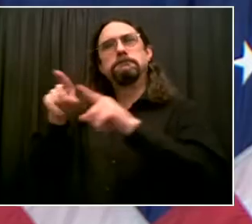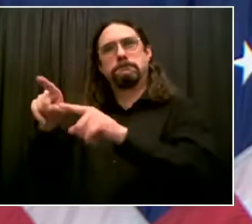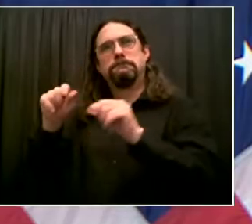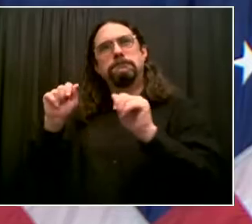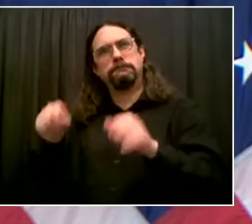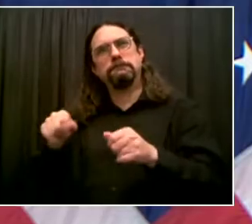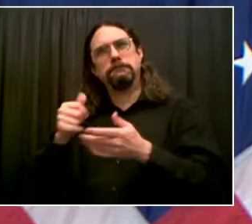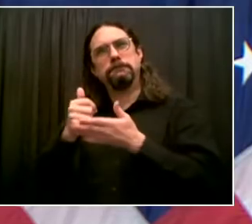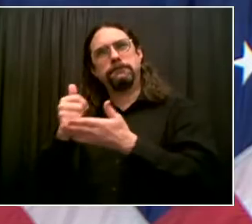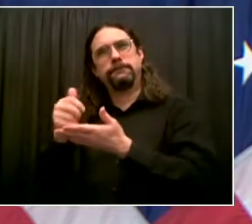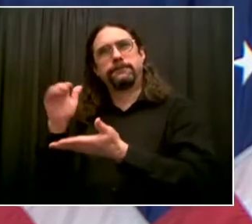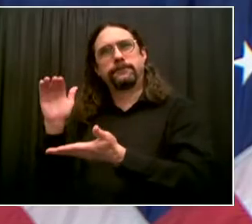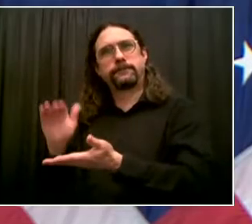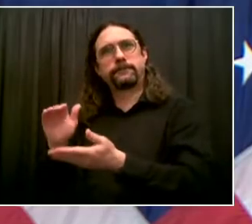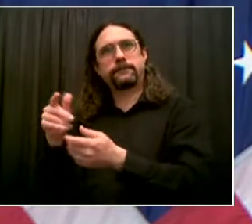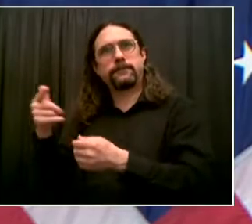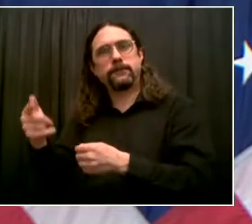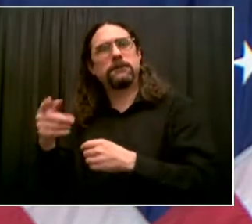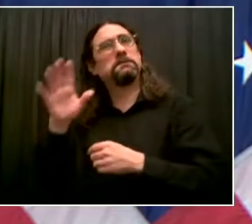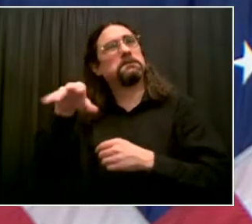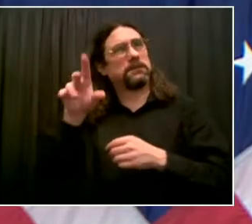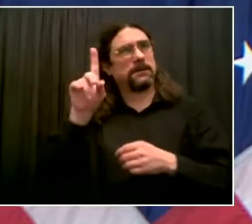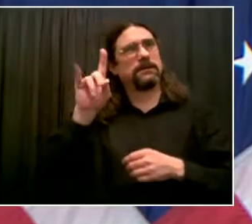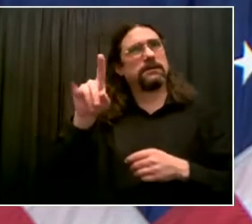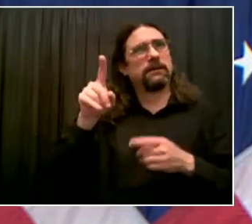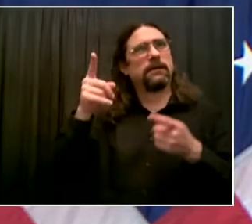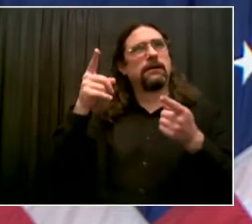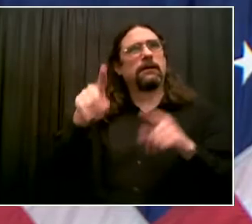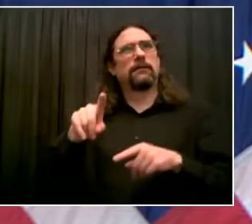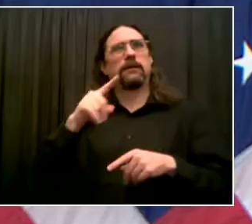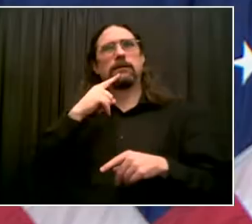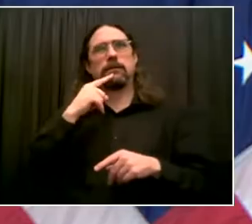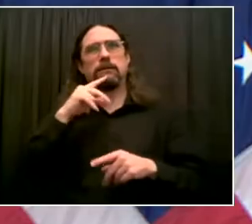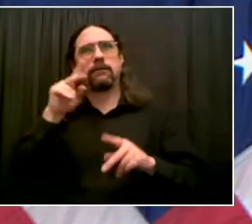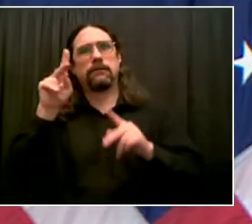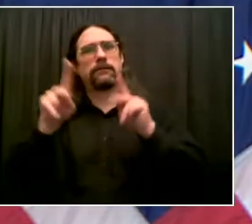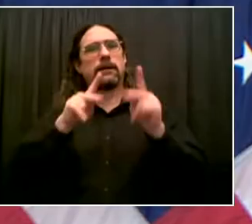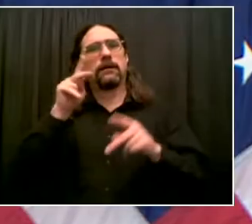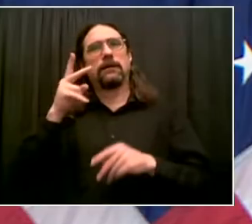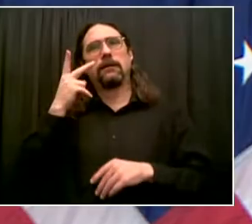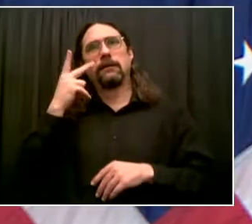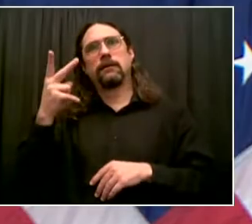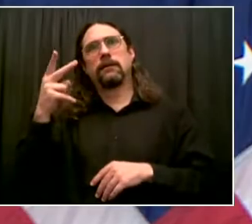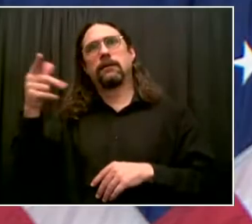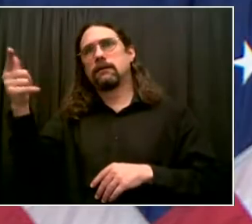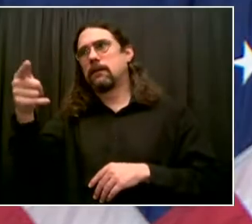1800577TIPS. SOMEONE SAID I'M NOT TAKING ANY